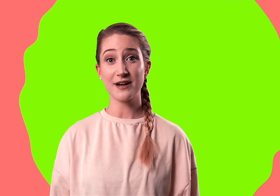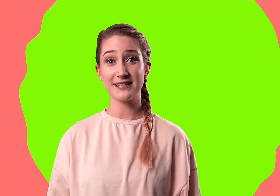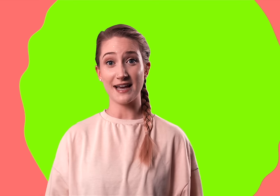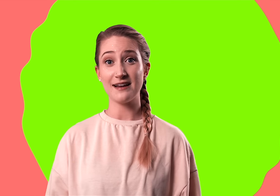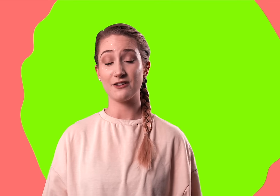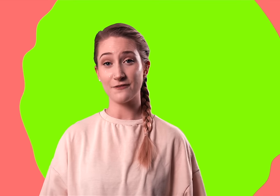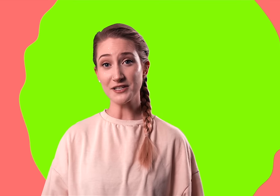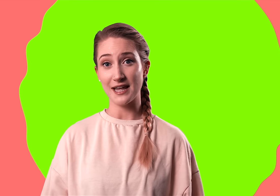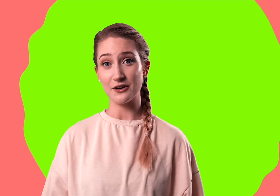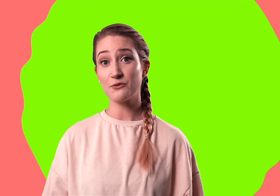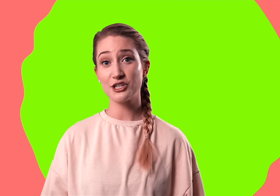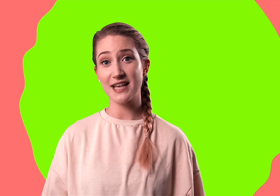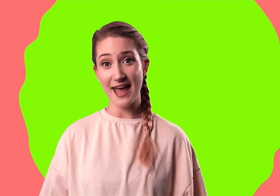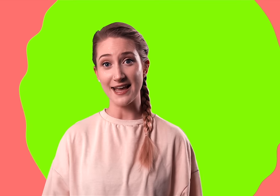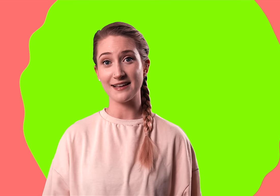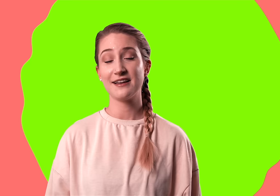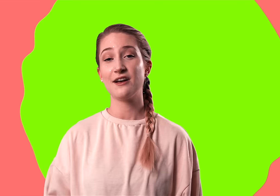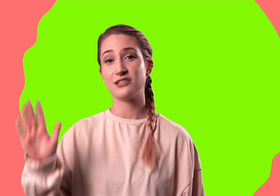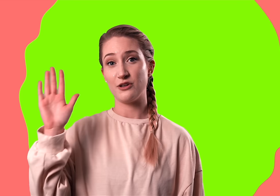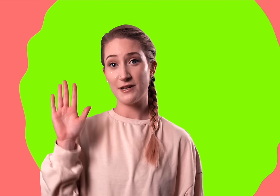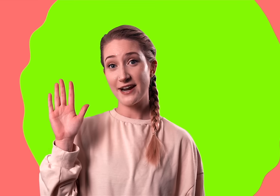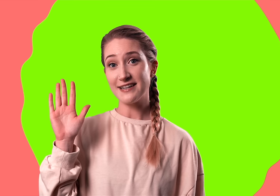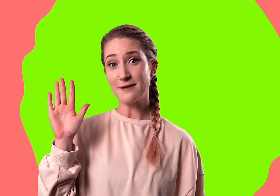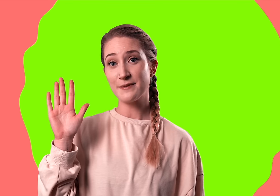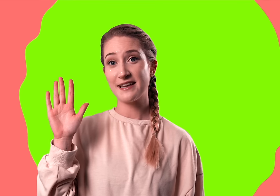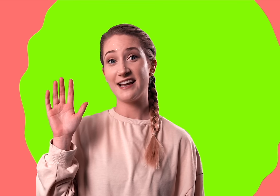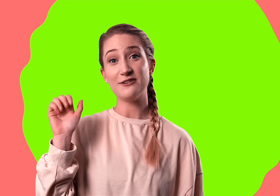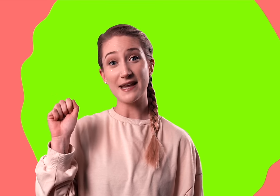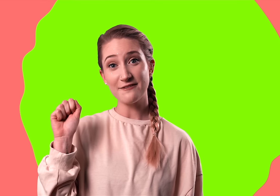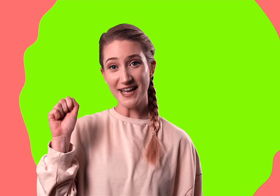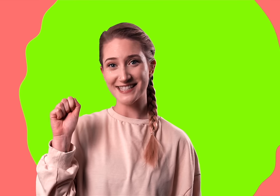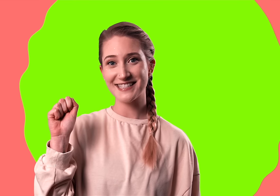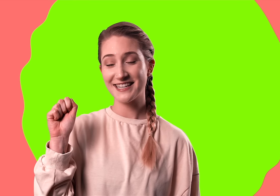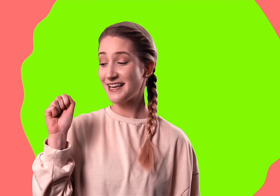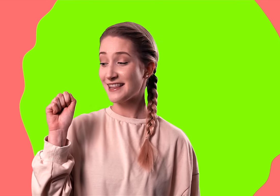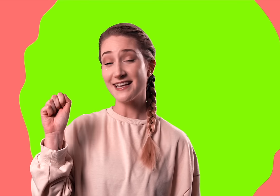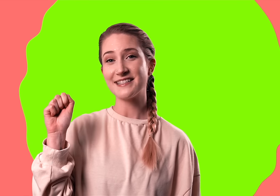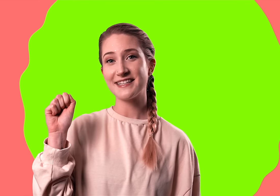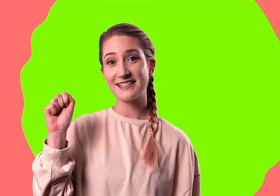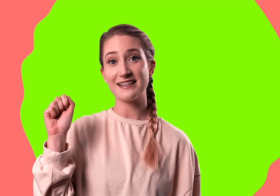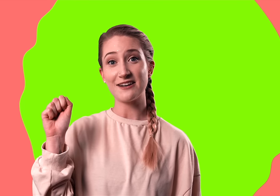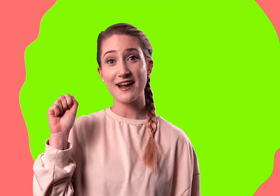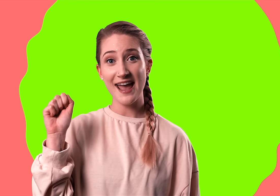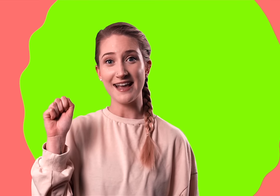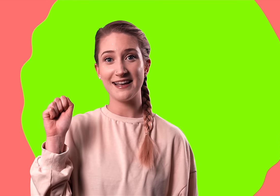We're going to sign the first letter, which is A. So you put your hand up, and you make a fist. This is the letter A.